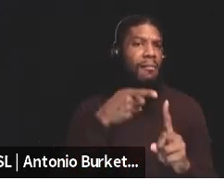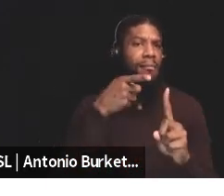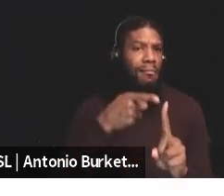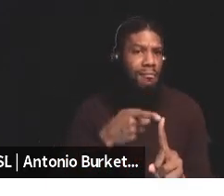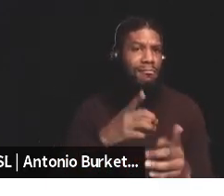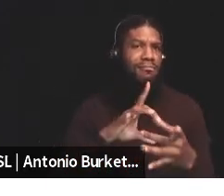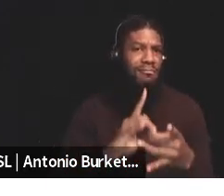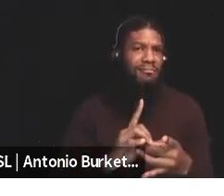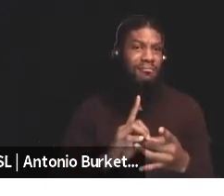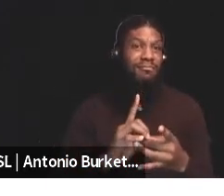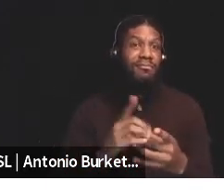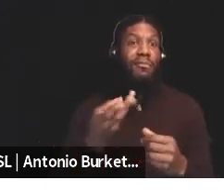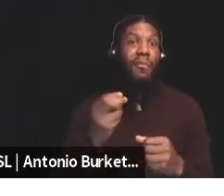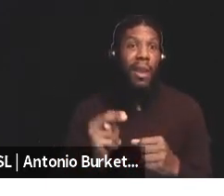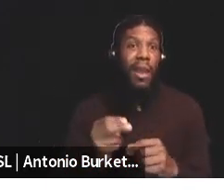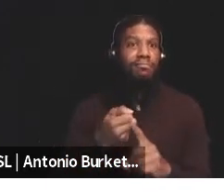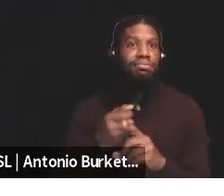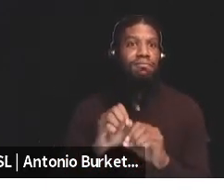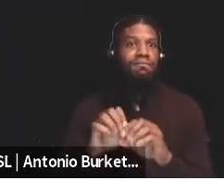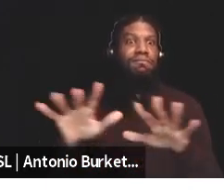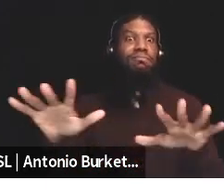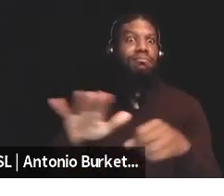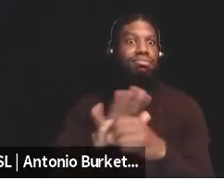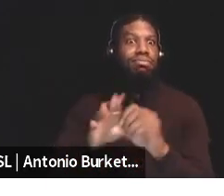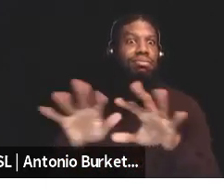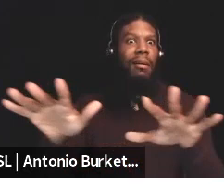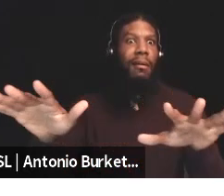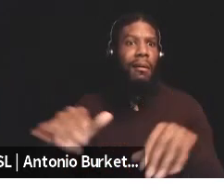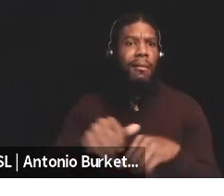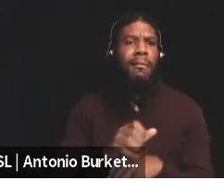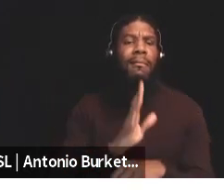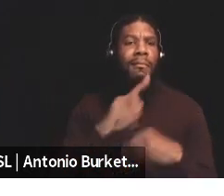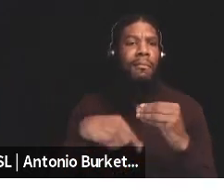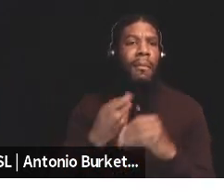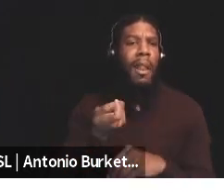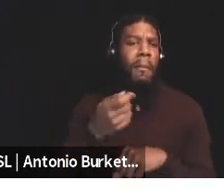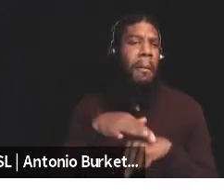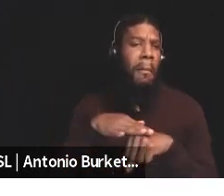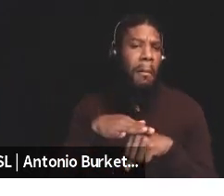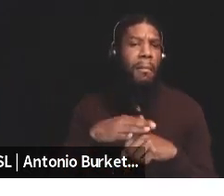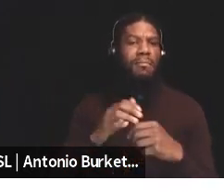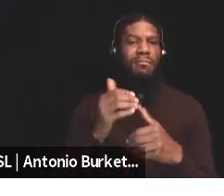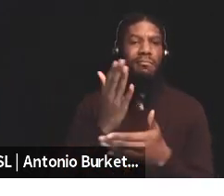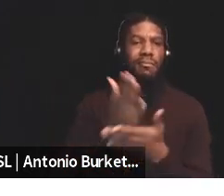of the pandemic and you've talked a little bit about how some of those policies and practices